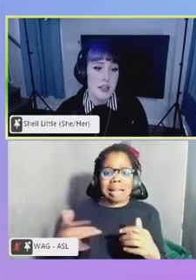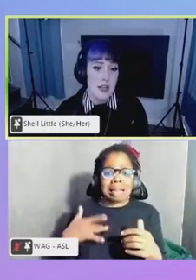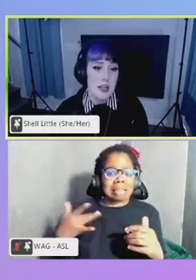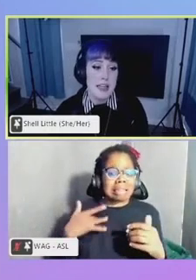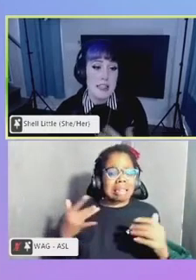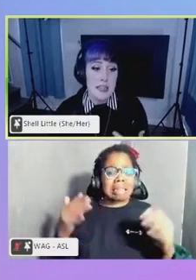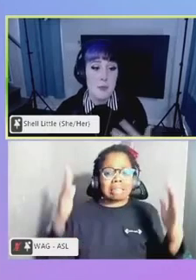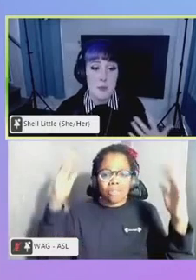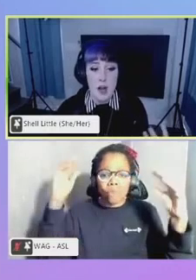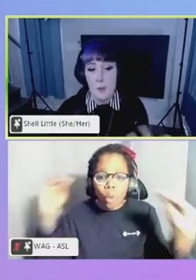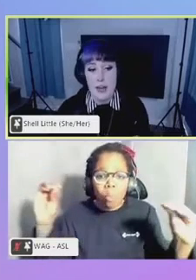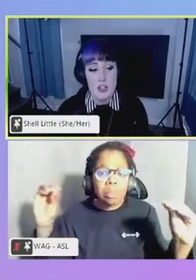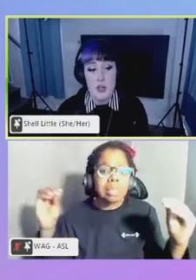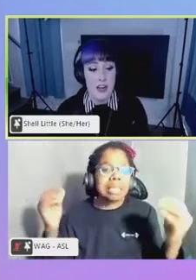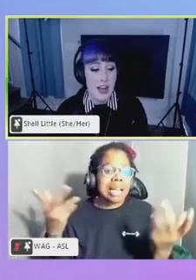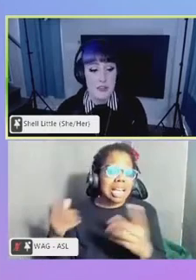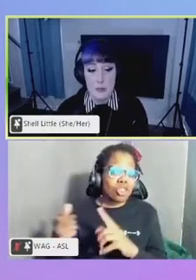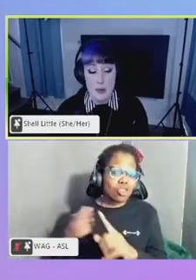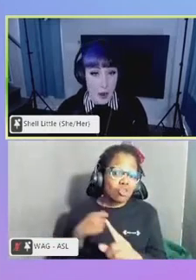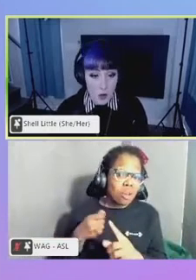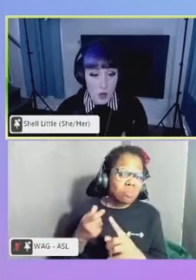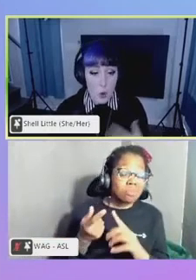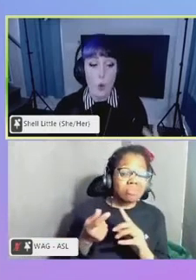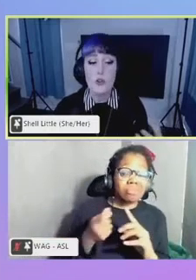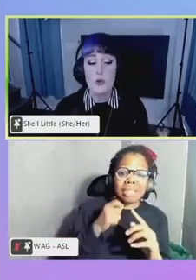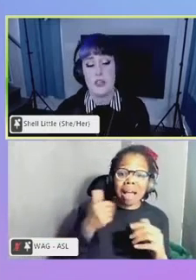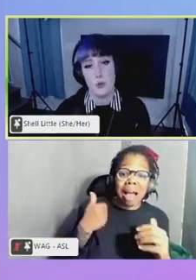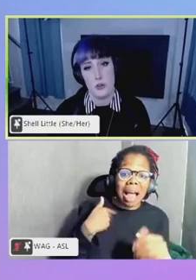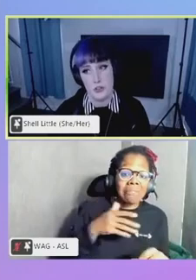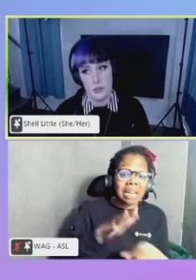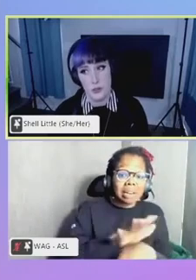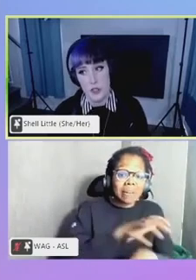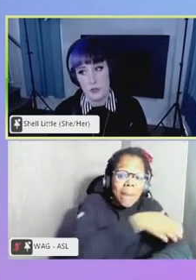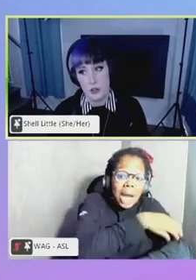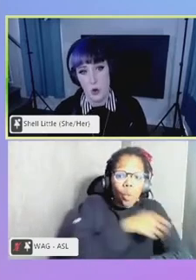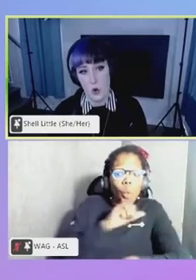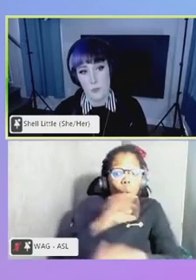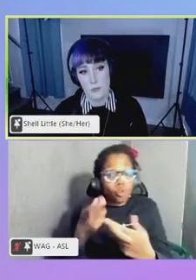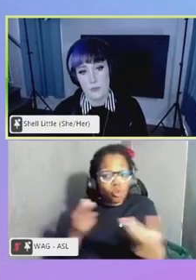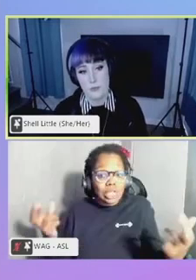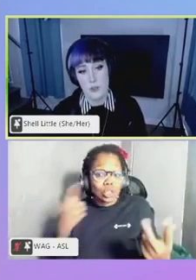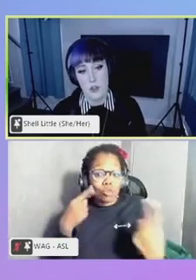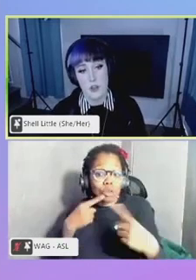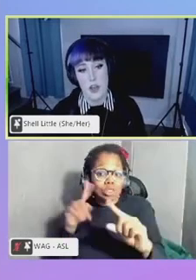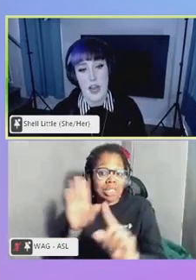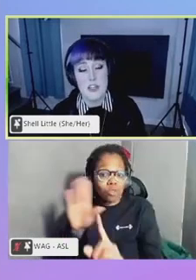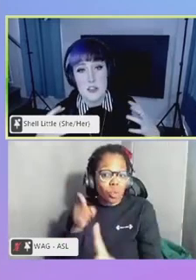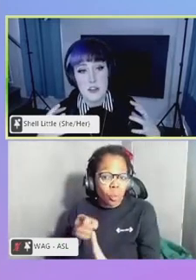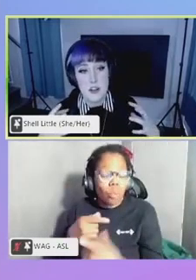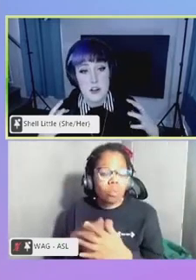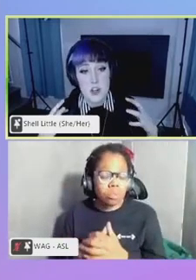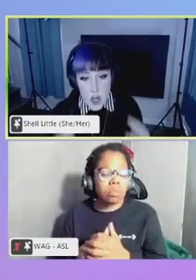hard when it is a functioning system as is. So it can feel hopeless sometimes. And that, in a good sense of futility